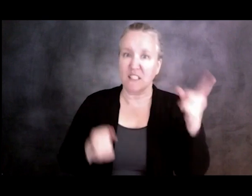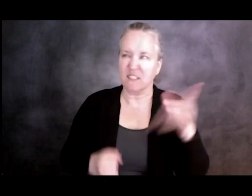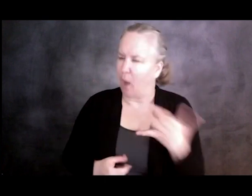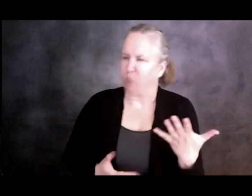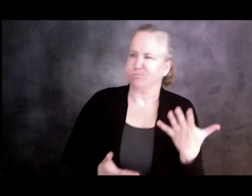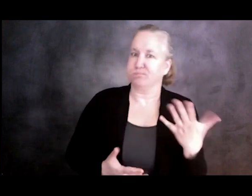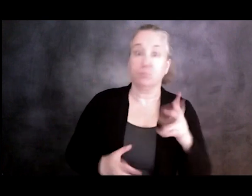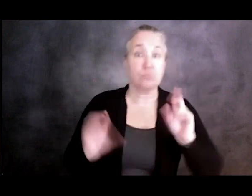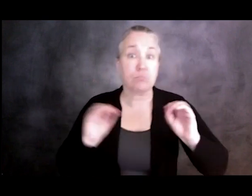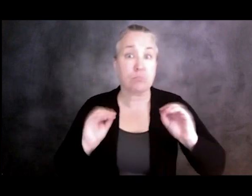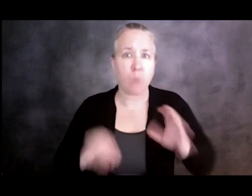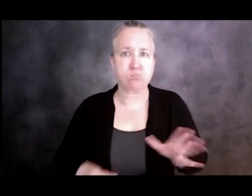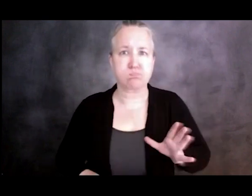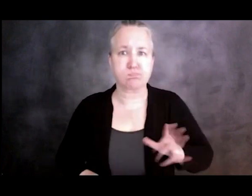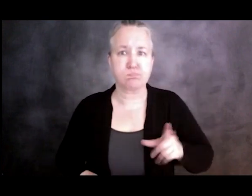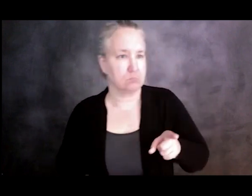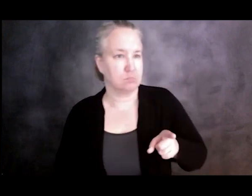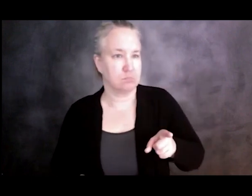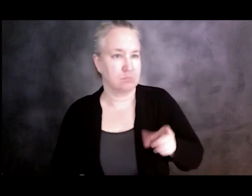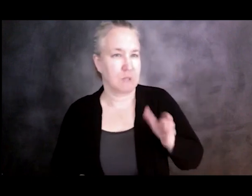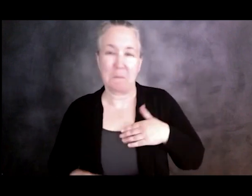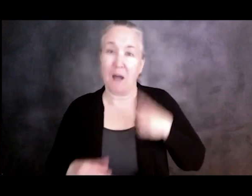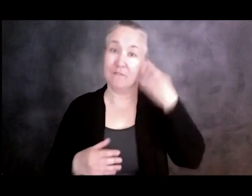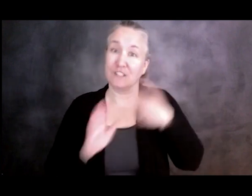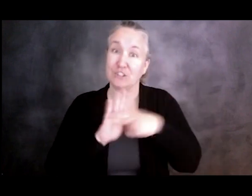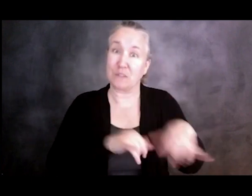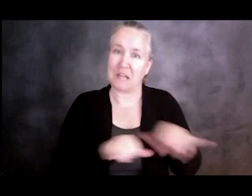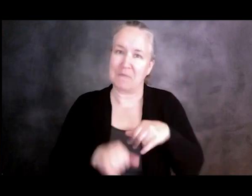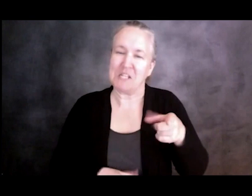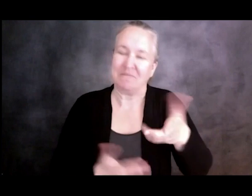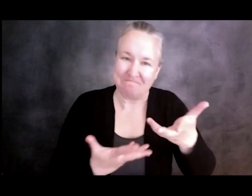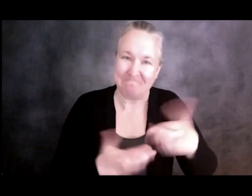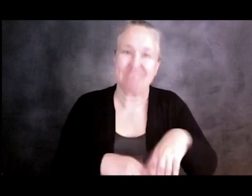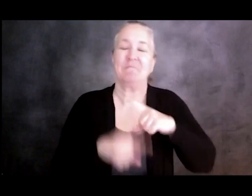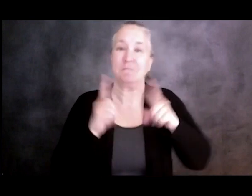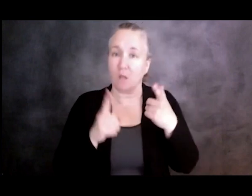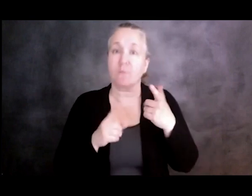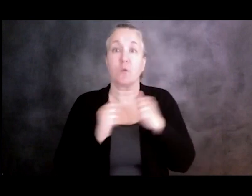So it reaffirms my stereotype of the French. But I did, as you said, wanted in this novel